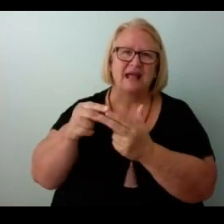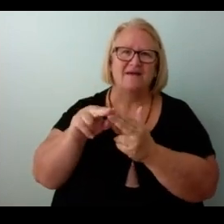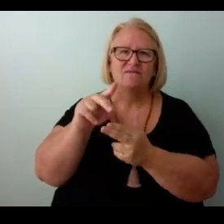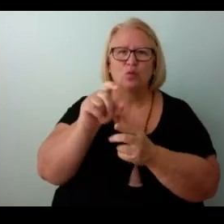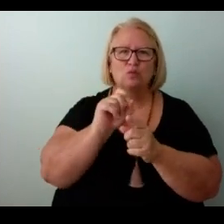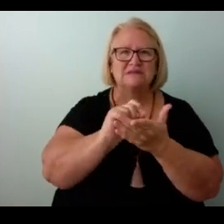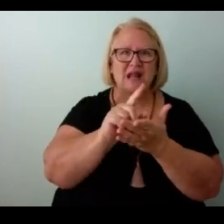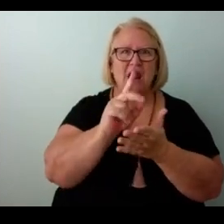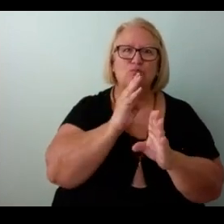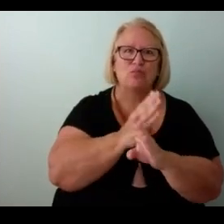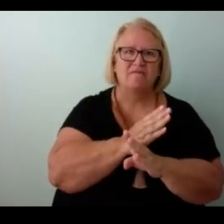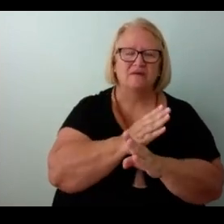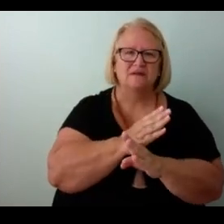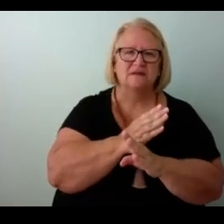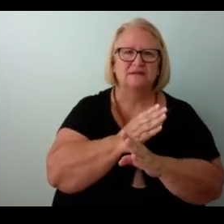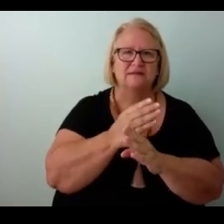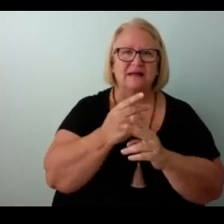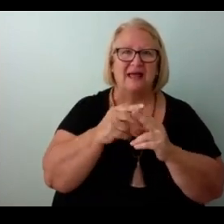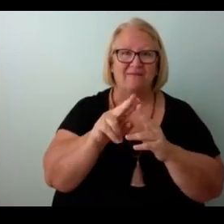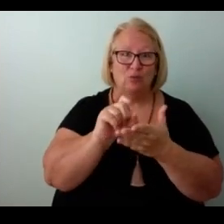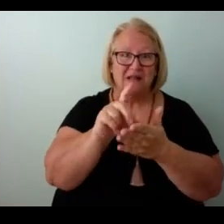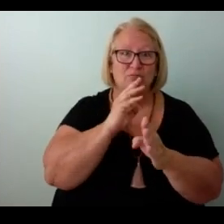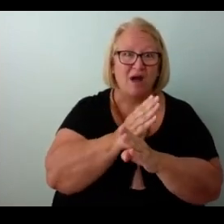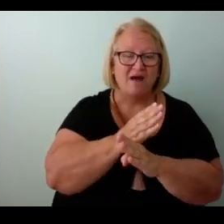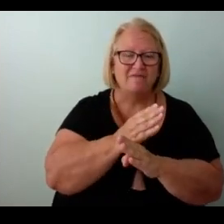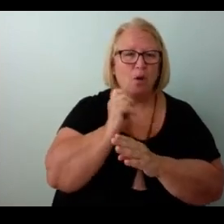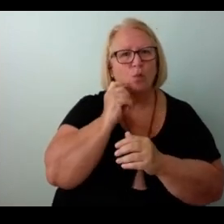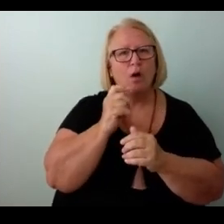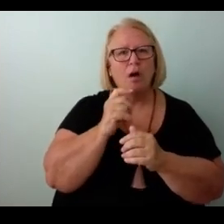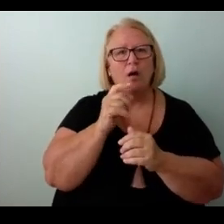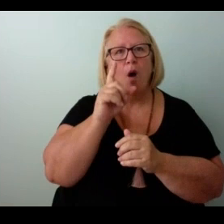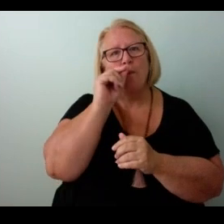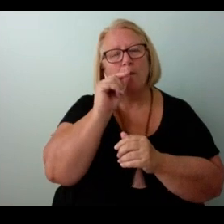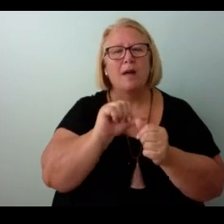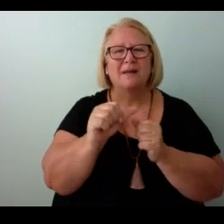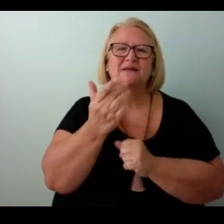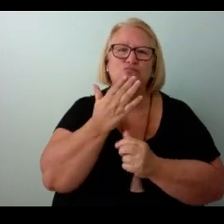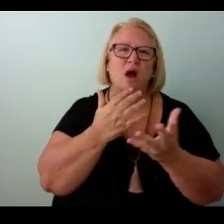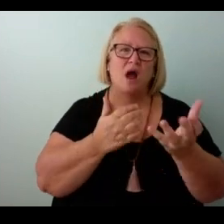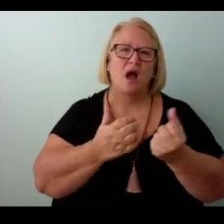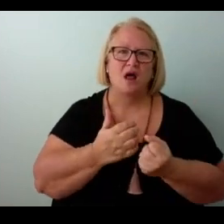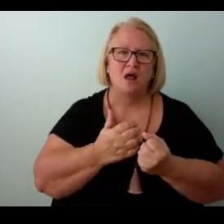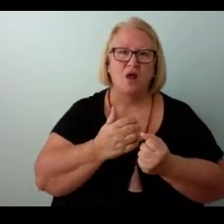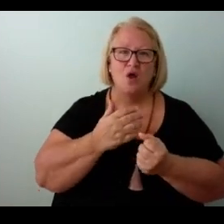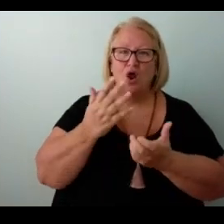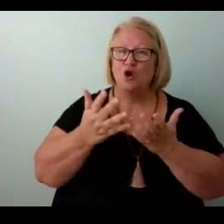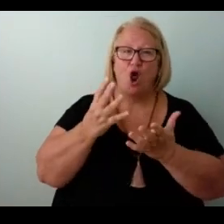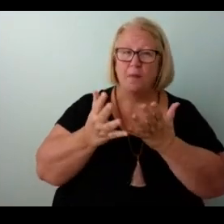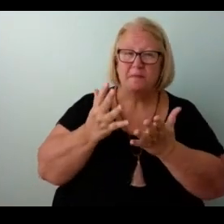That's not the bank doing anything necessarily wrong. That's just the way it happens.